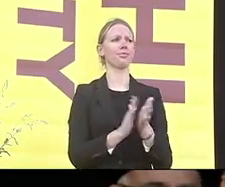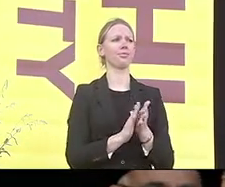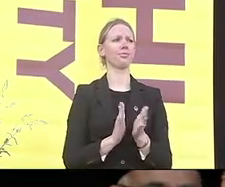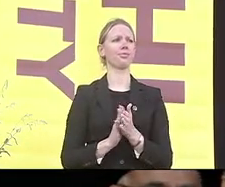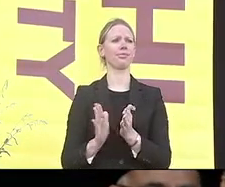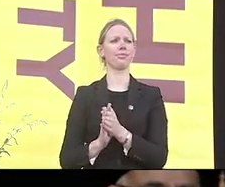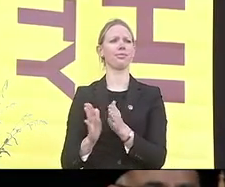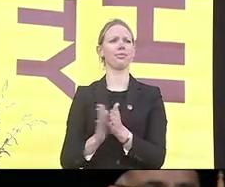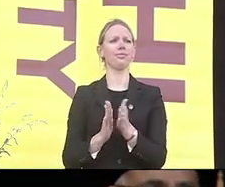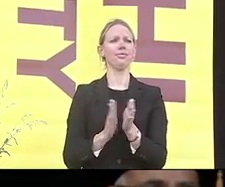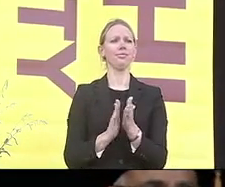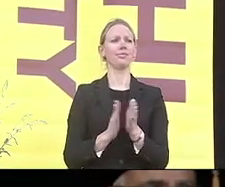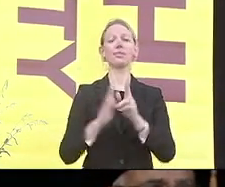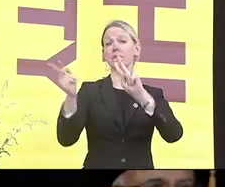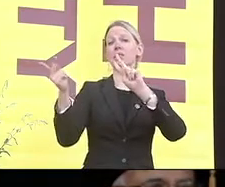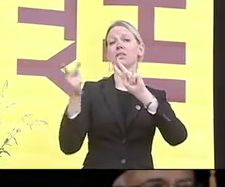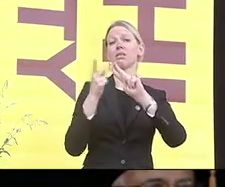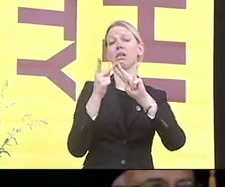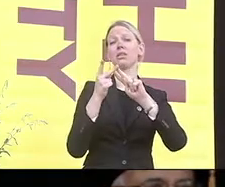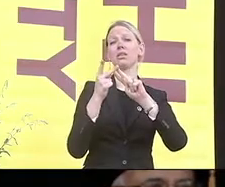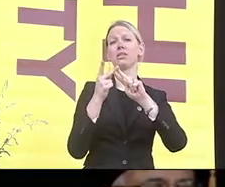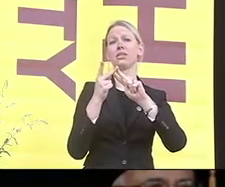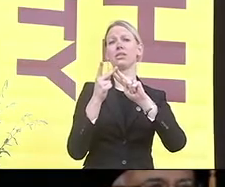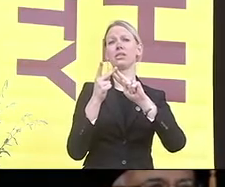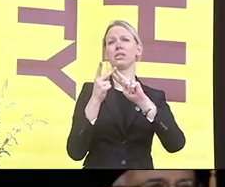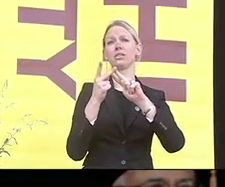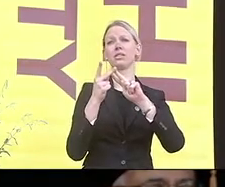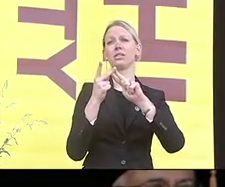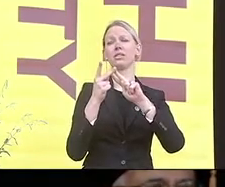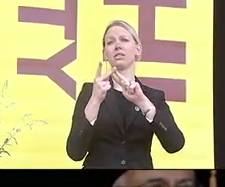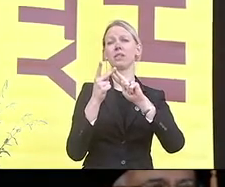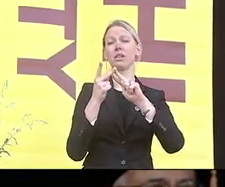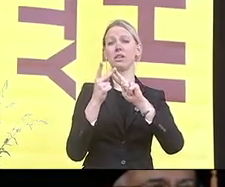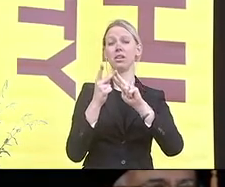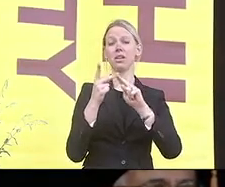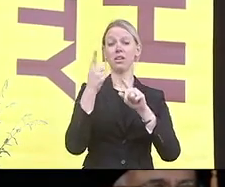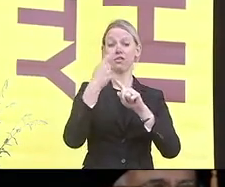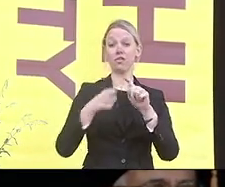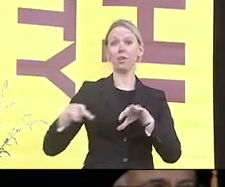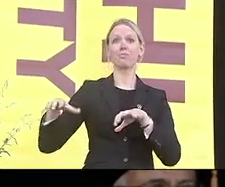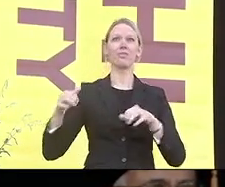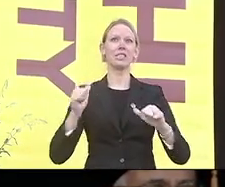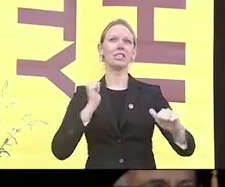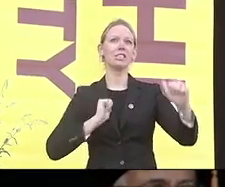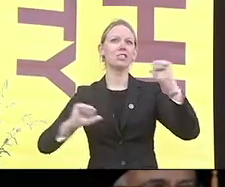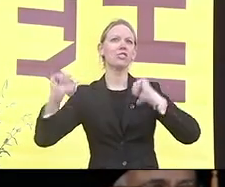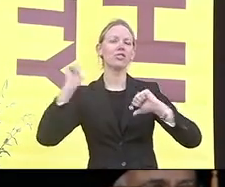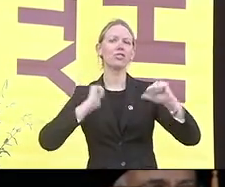The second is that enlightenment comes from adventure and introspection. Explore